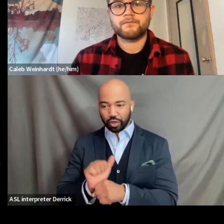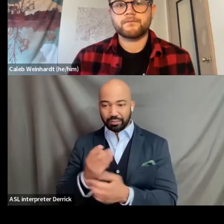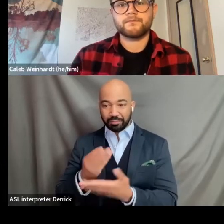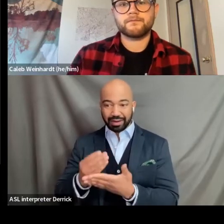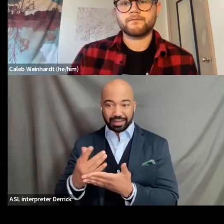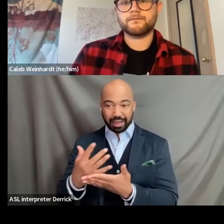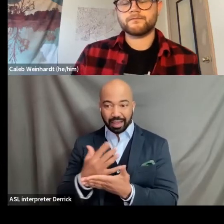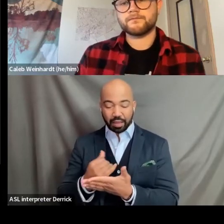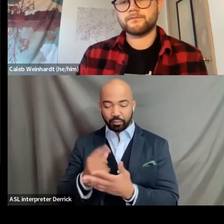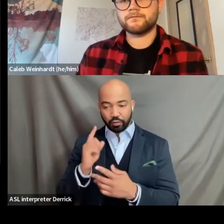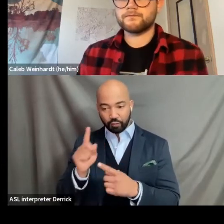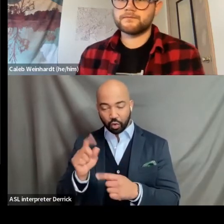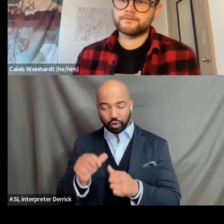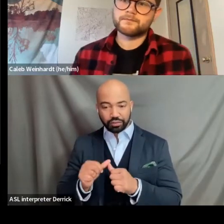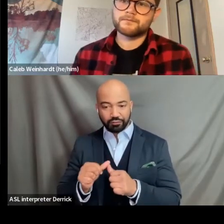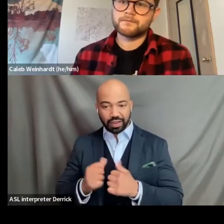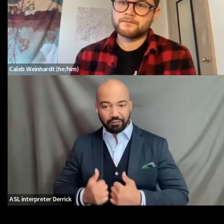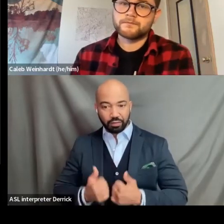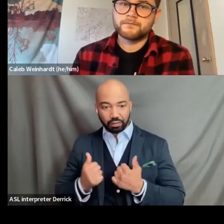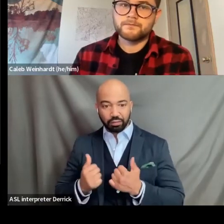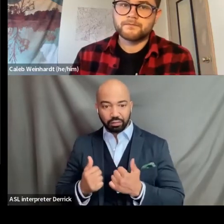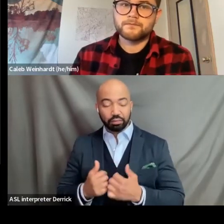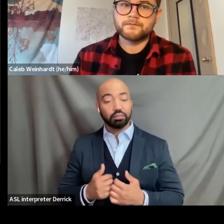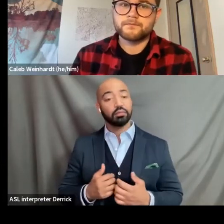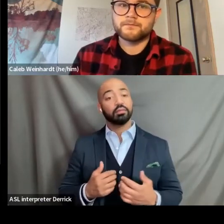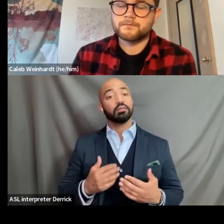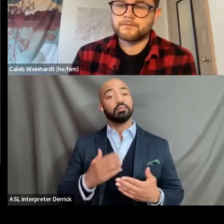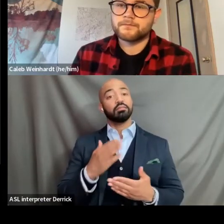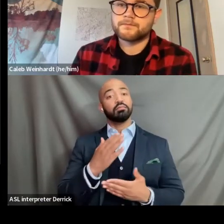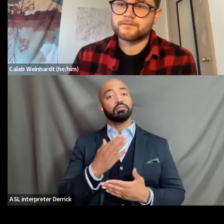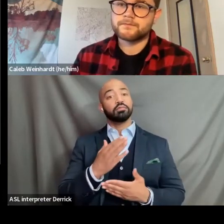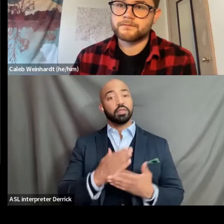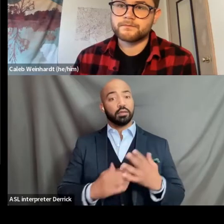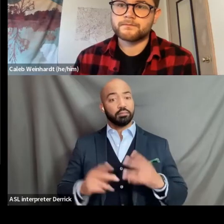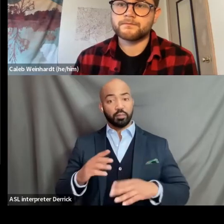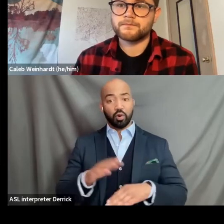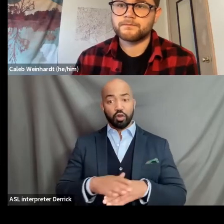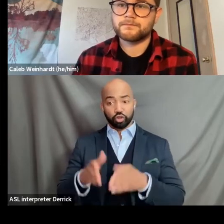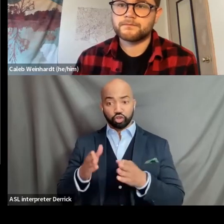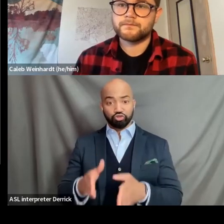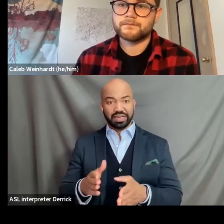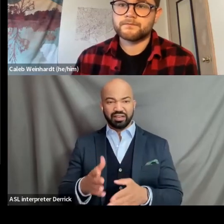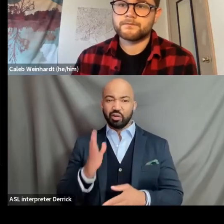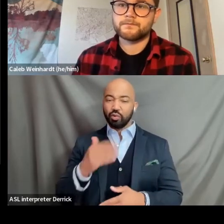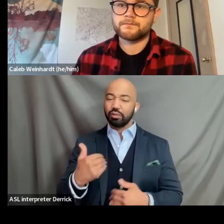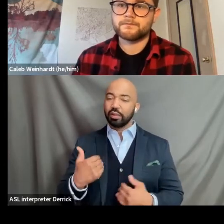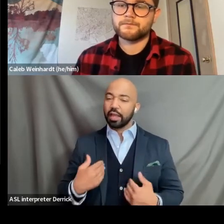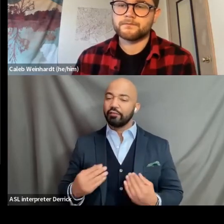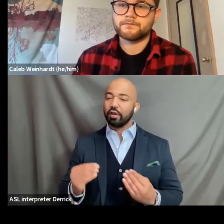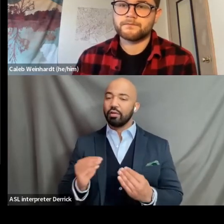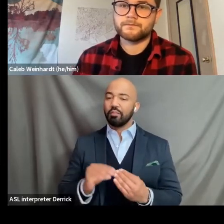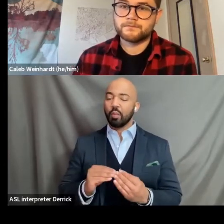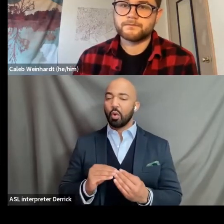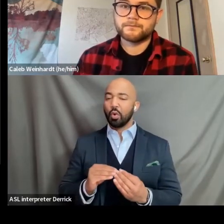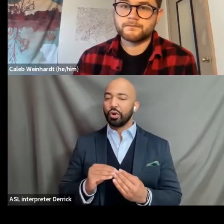We know that folks that are on the streets in some way, some part of the time are gonna have more contact with law enforcement.